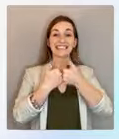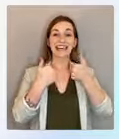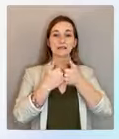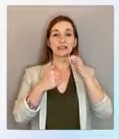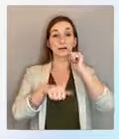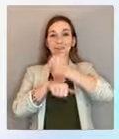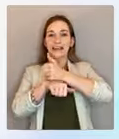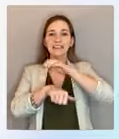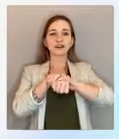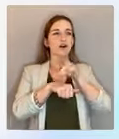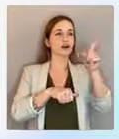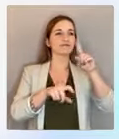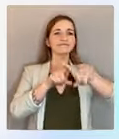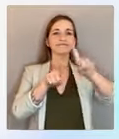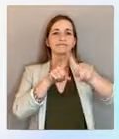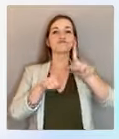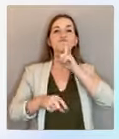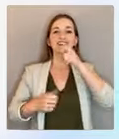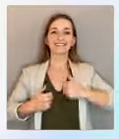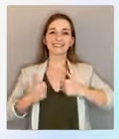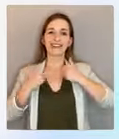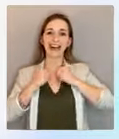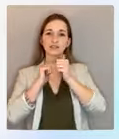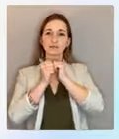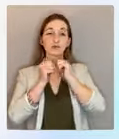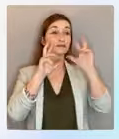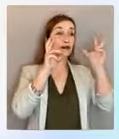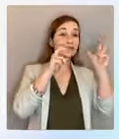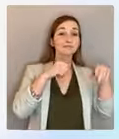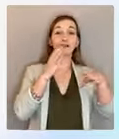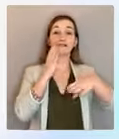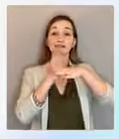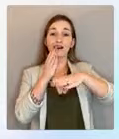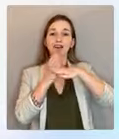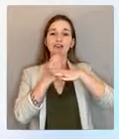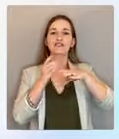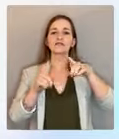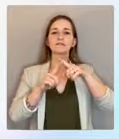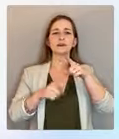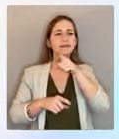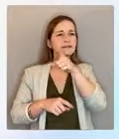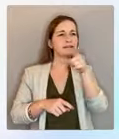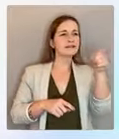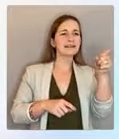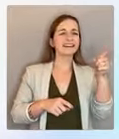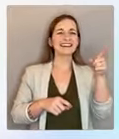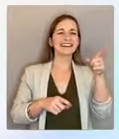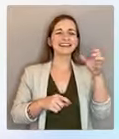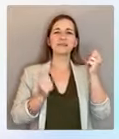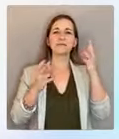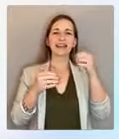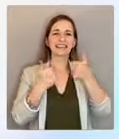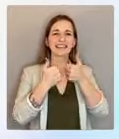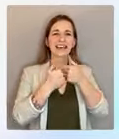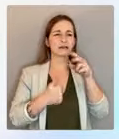There's games that are based on soccer. There's games that are based on basketball. But in a lot of the titles that I looked at, the physics of the ball didn't really matter.